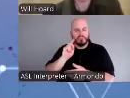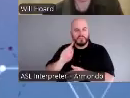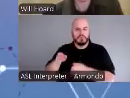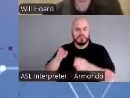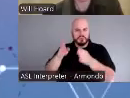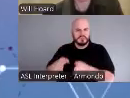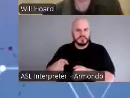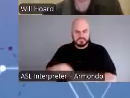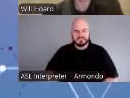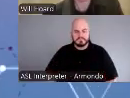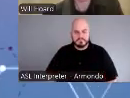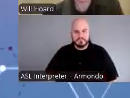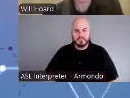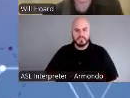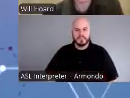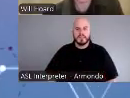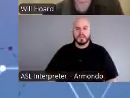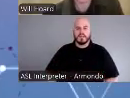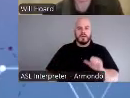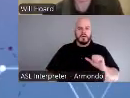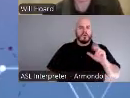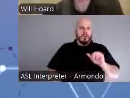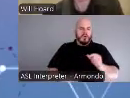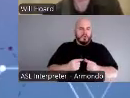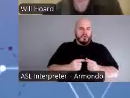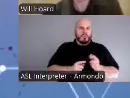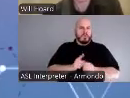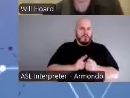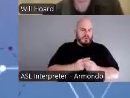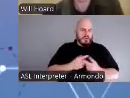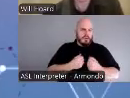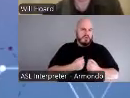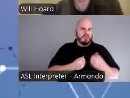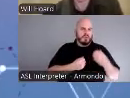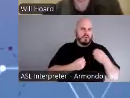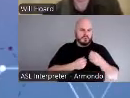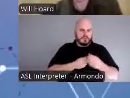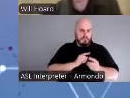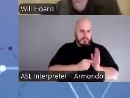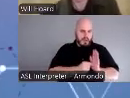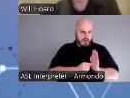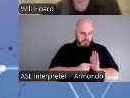so Cora was doing the one-on-one health coaching model of this project, and then Lisa and Christina